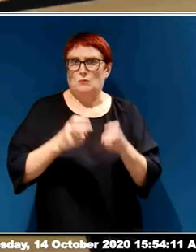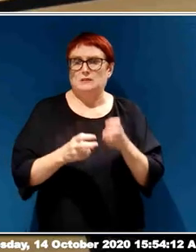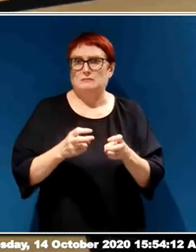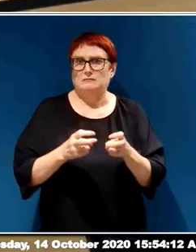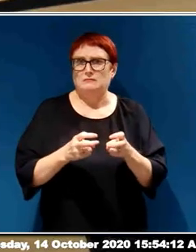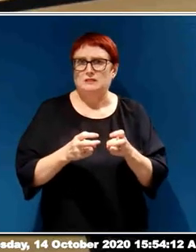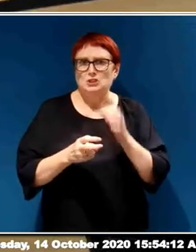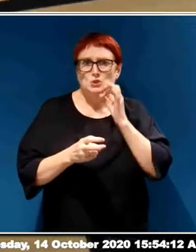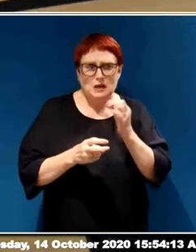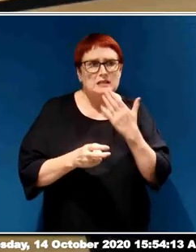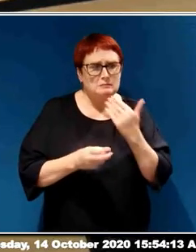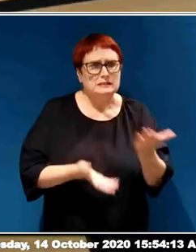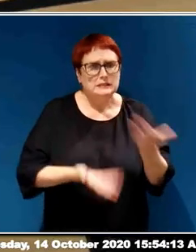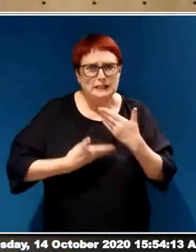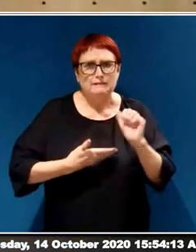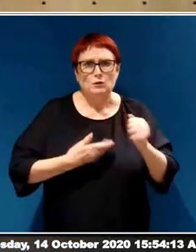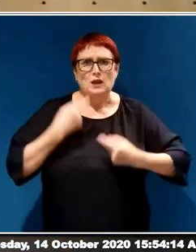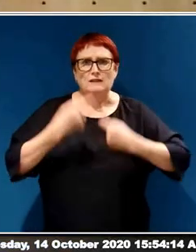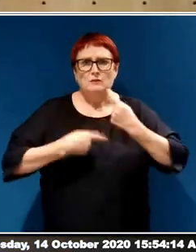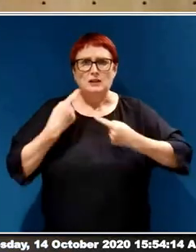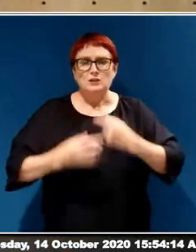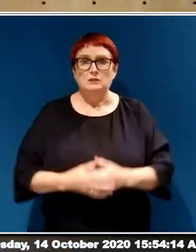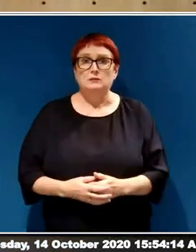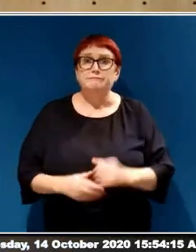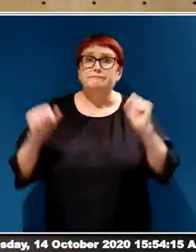It is my absolute desire that that occurs.